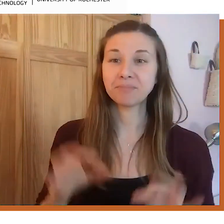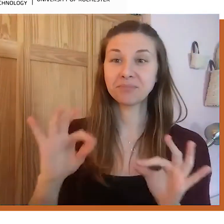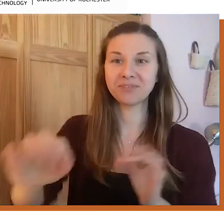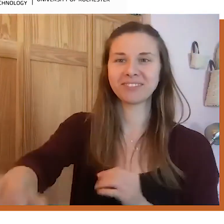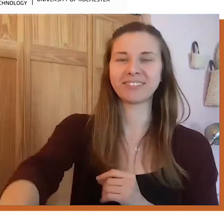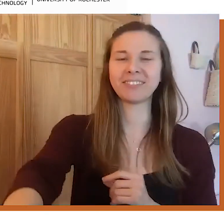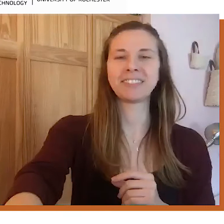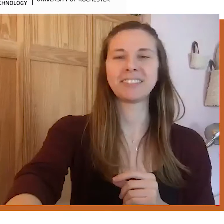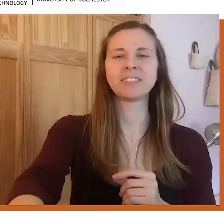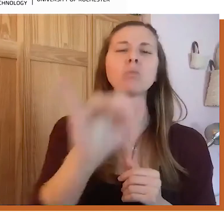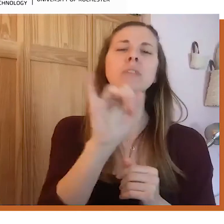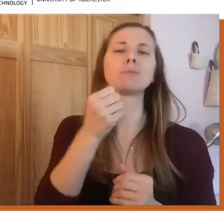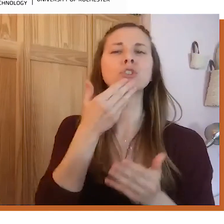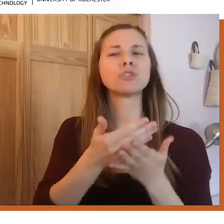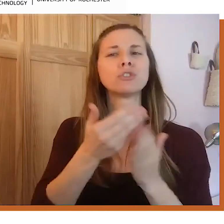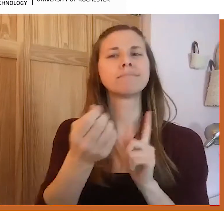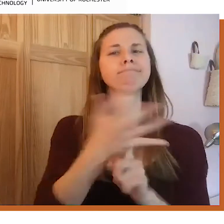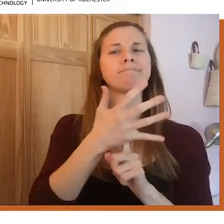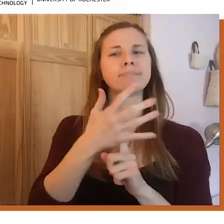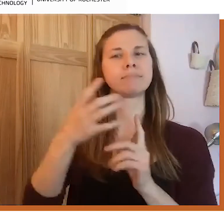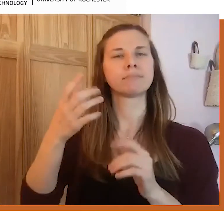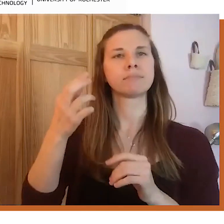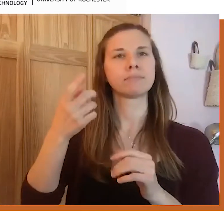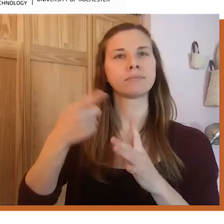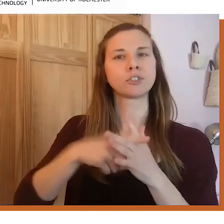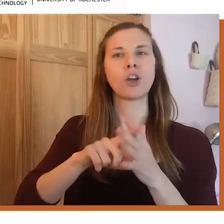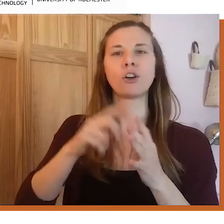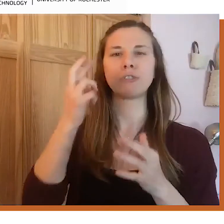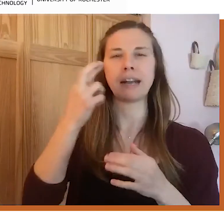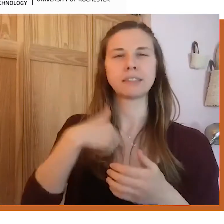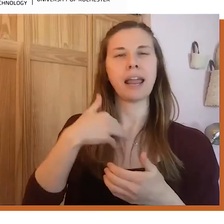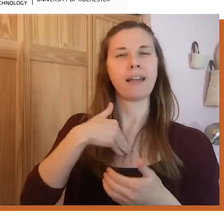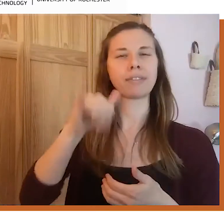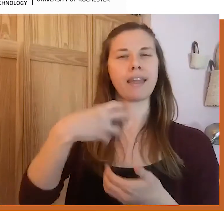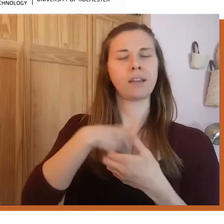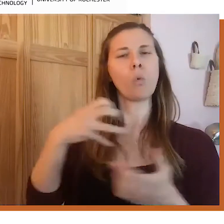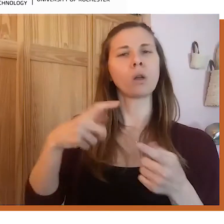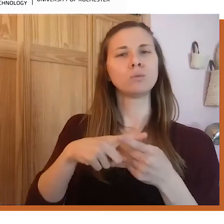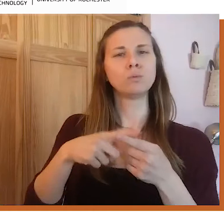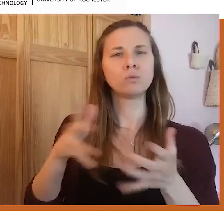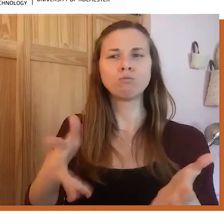so that was a good exposure for me and helped me start realizing that I did want to focus